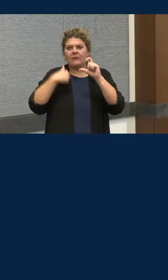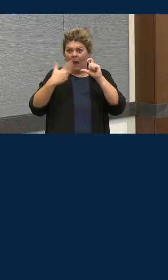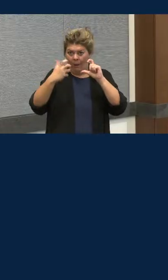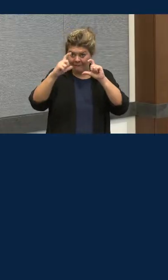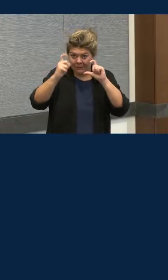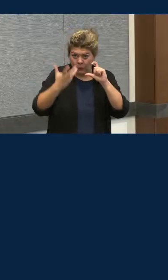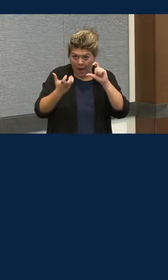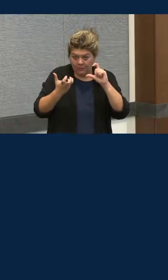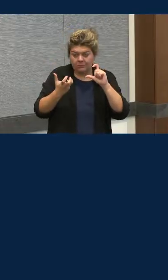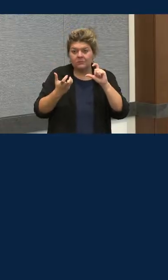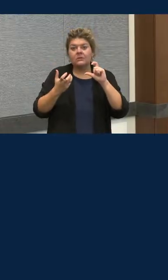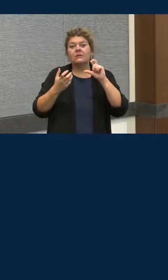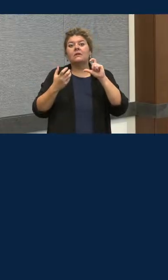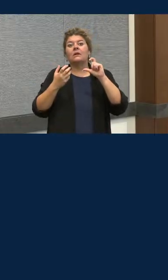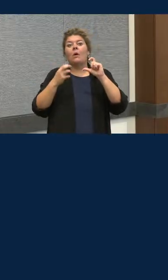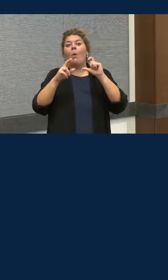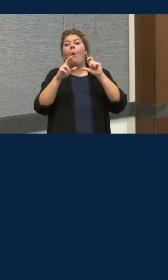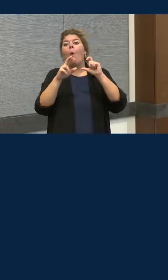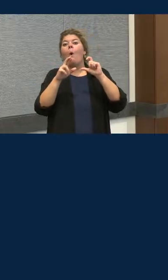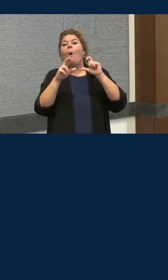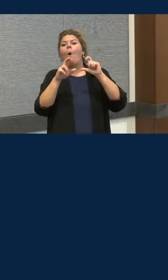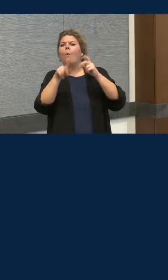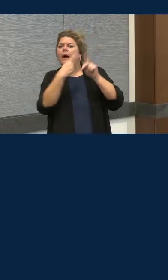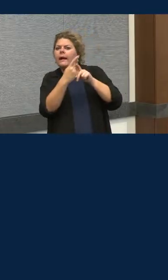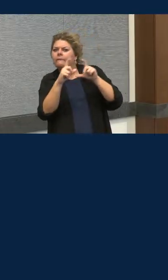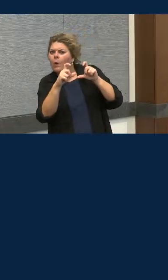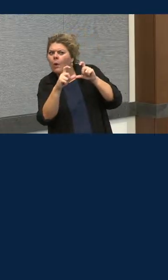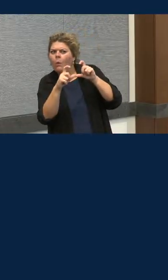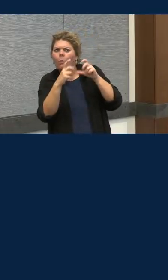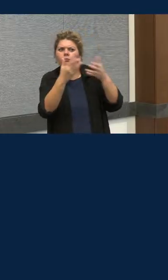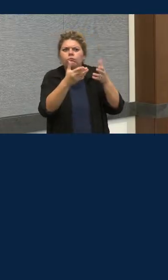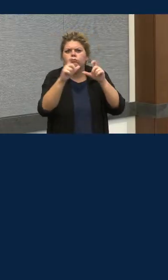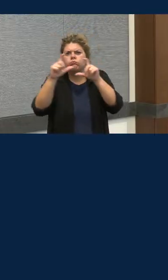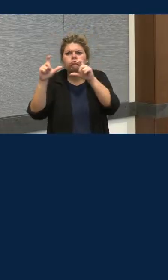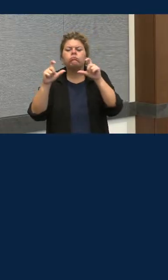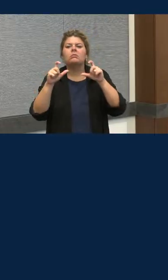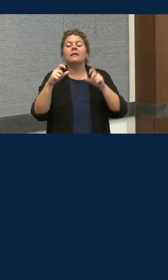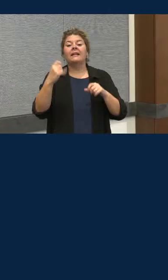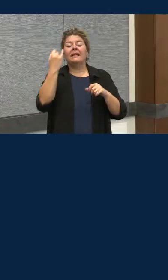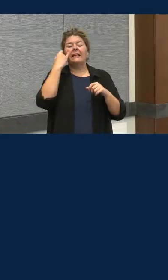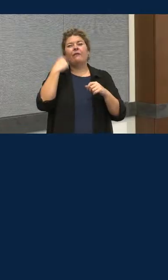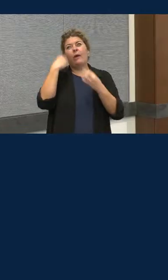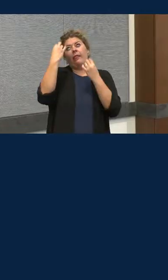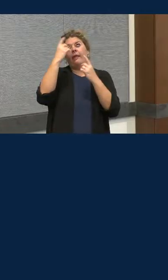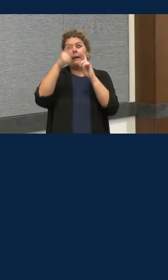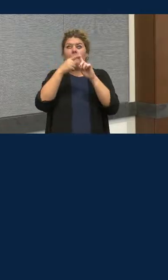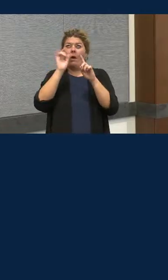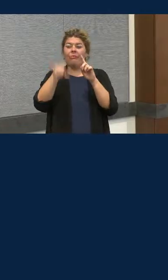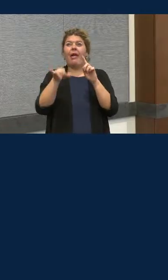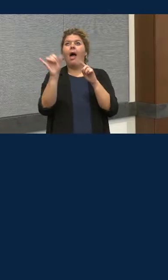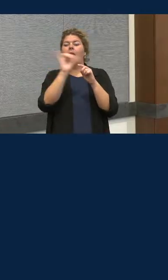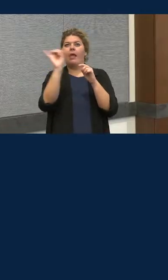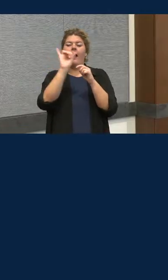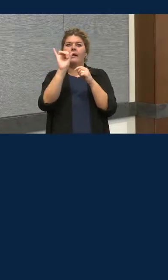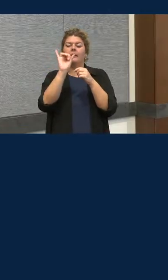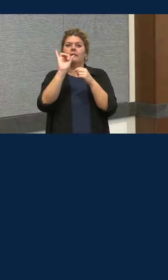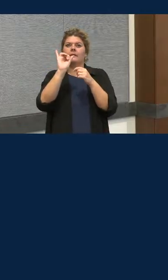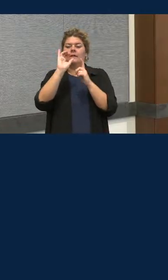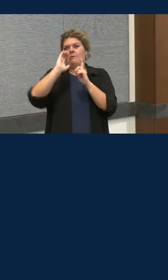photograph? If we were to think about it as a kind of vernacular